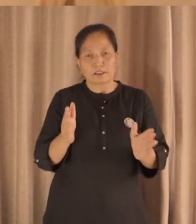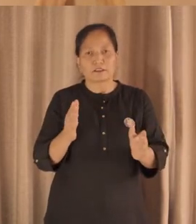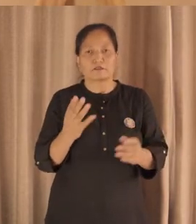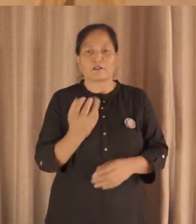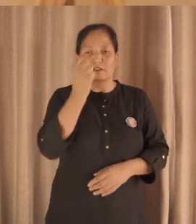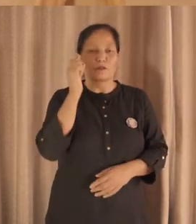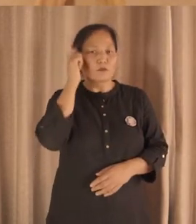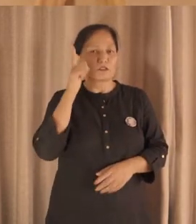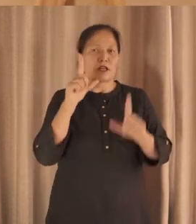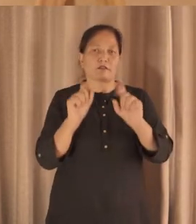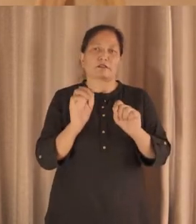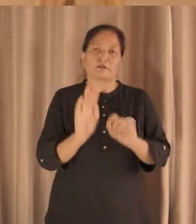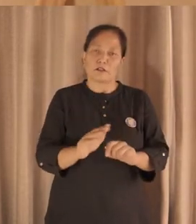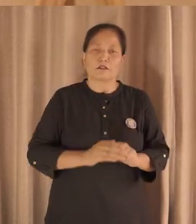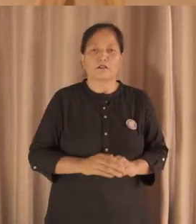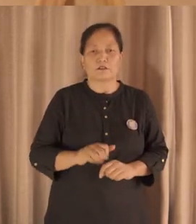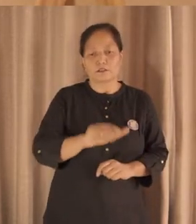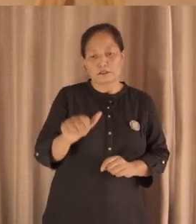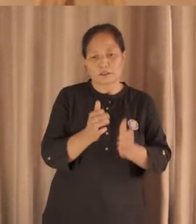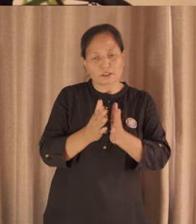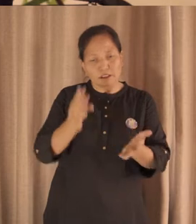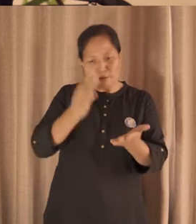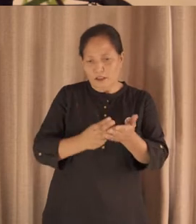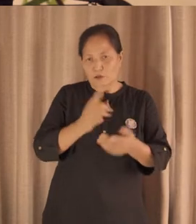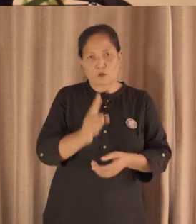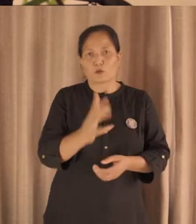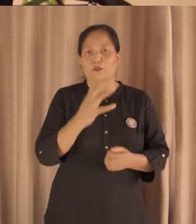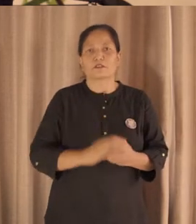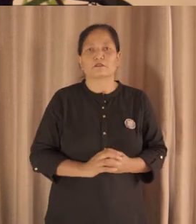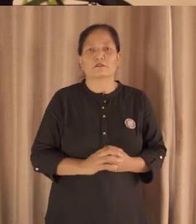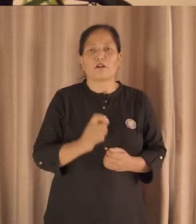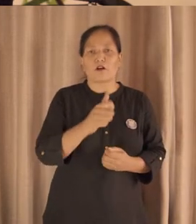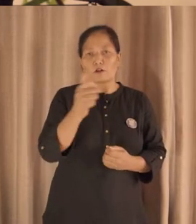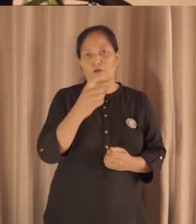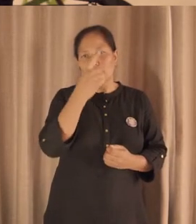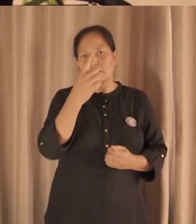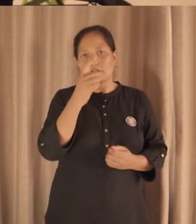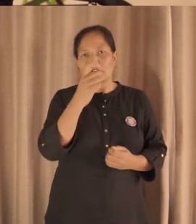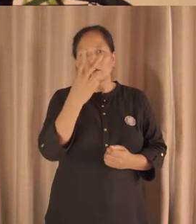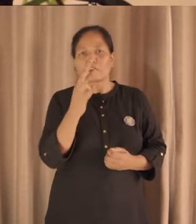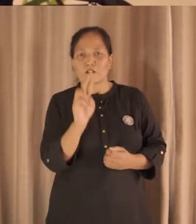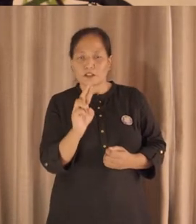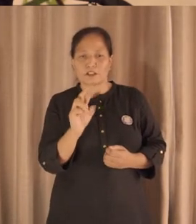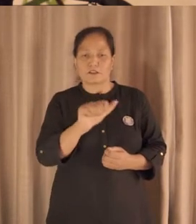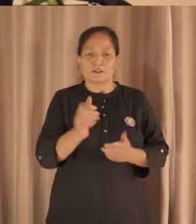heritages and ignoring its features.” Development has been based within the spectrum of “economic